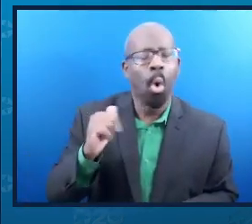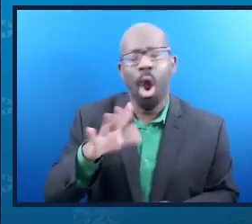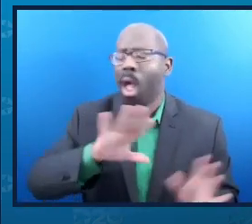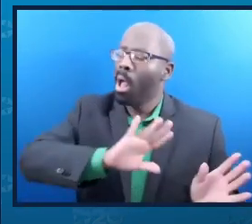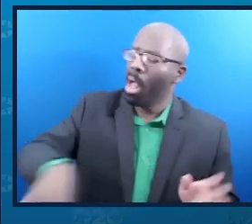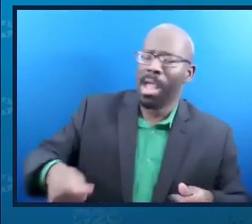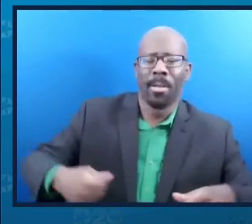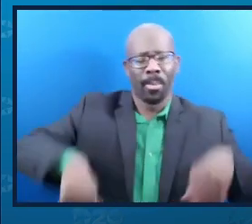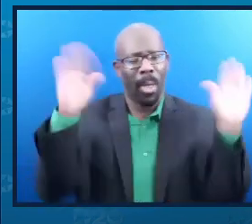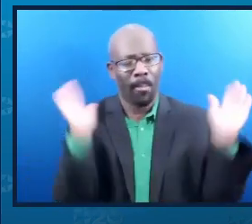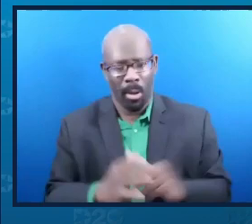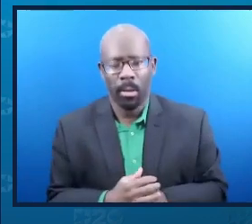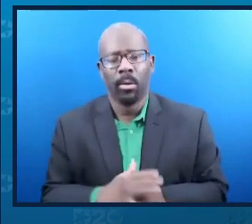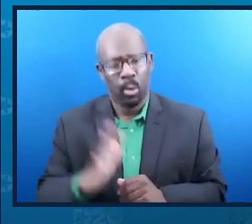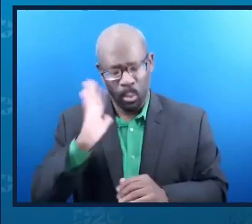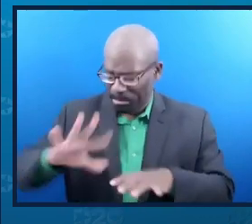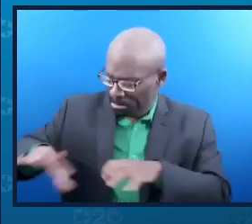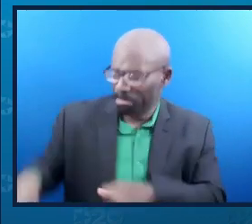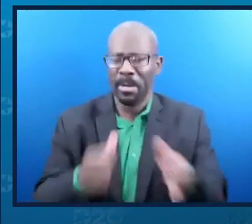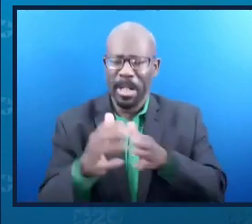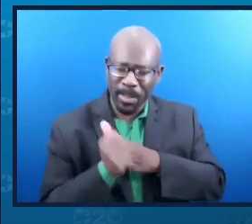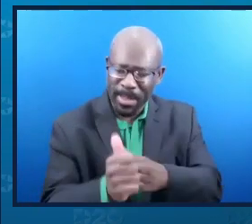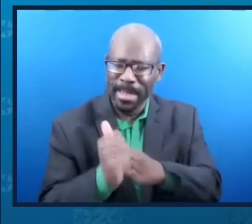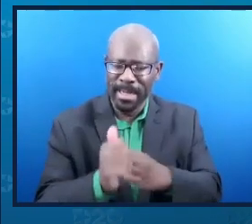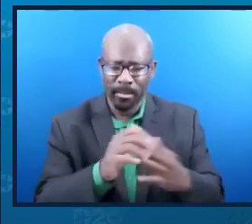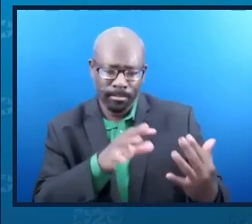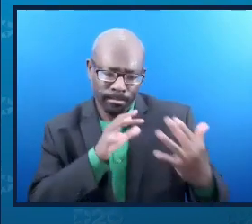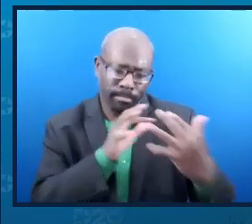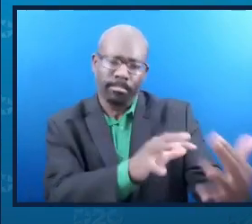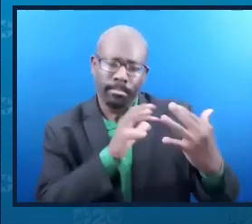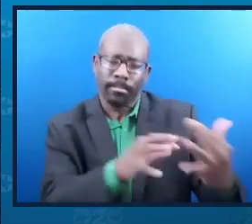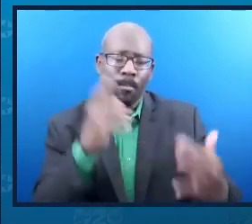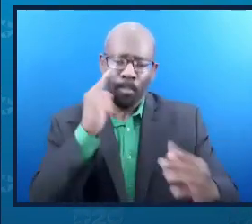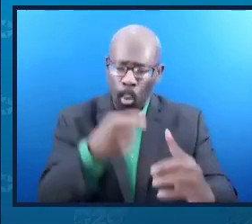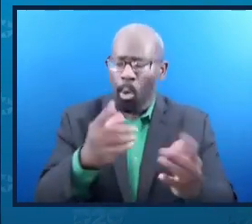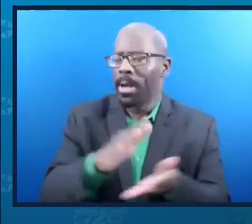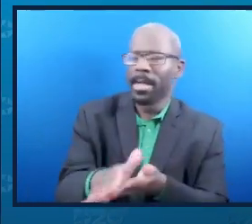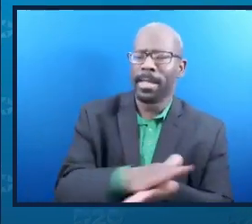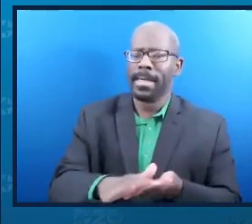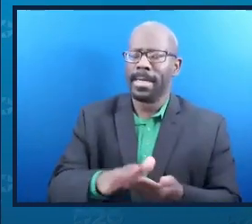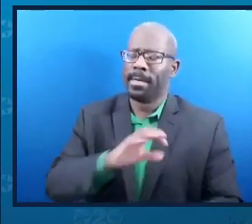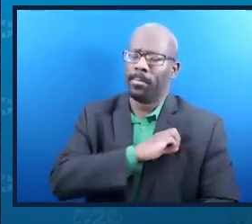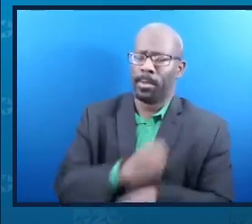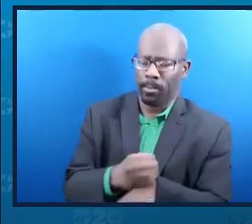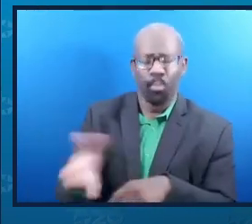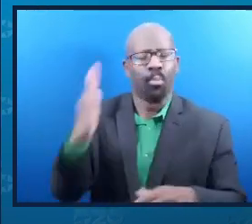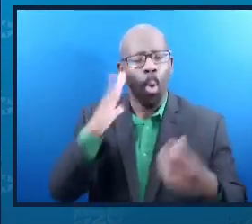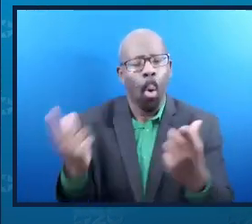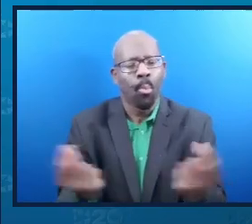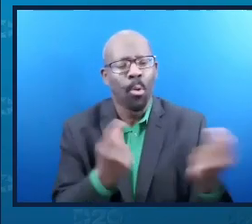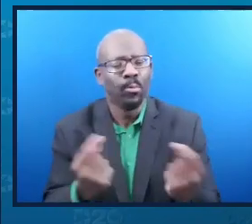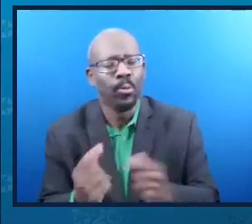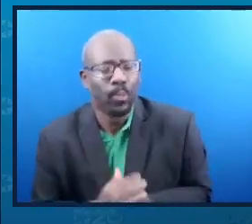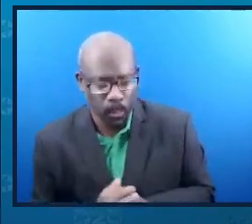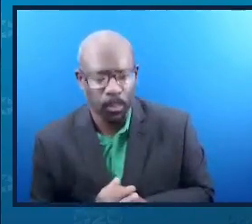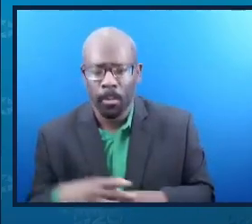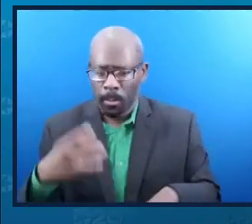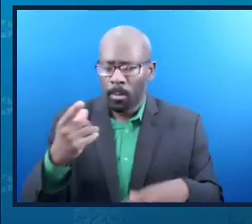JOE'S AMERICA WILL LEAD THE WORLD ON CLEAN NER GY.